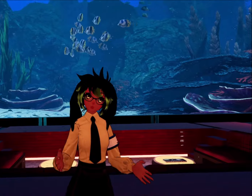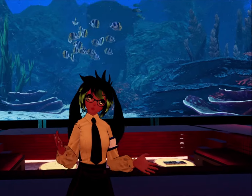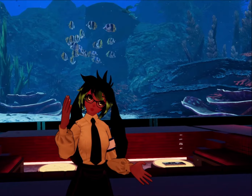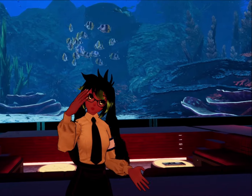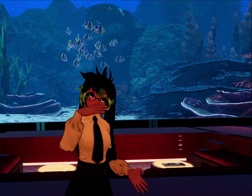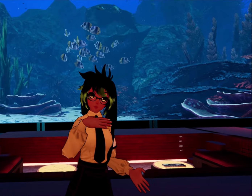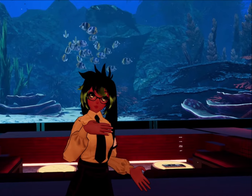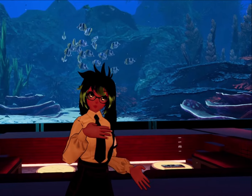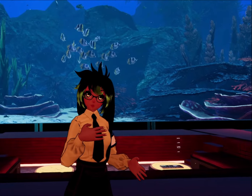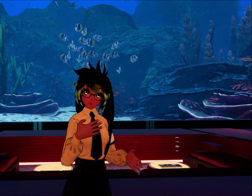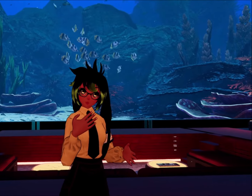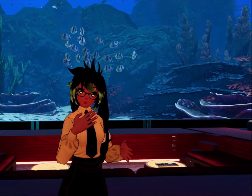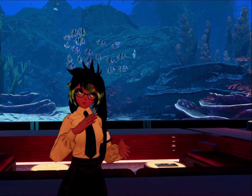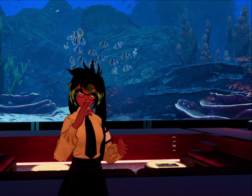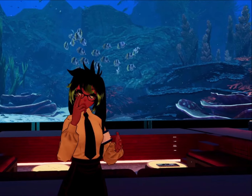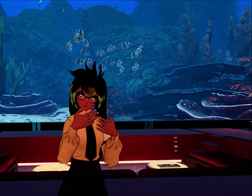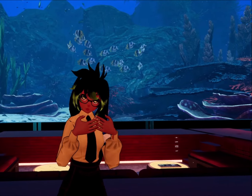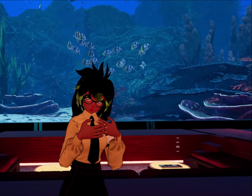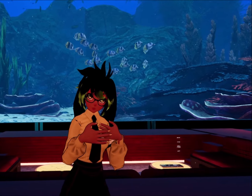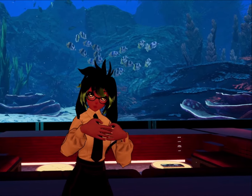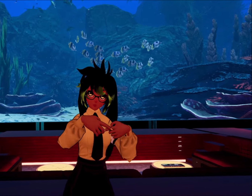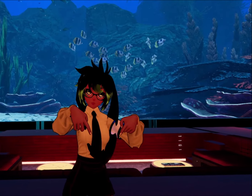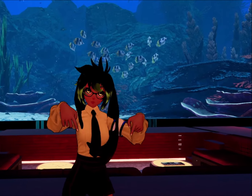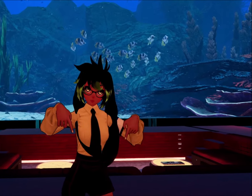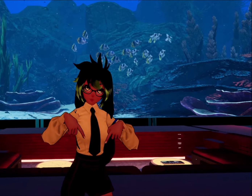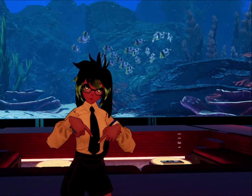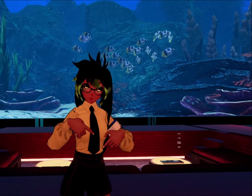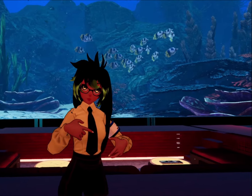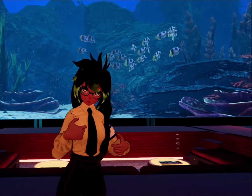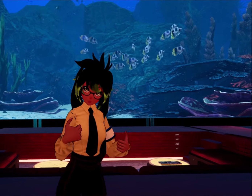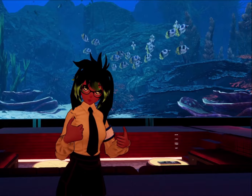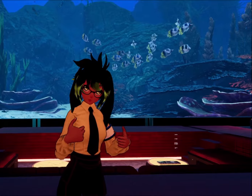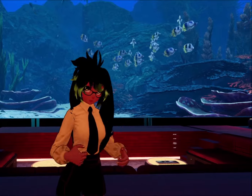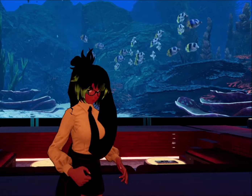Come on! Do you want to see more room, yeah?